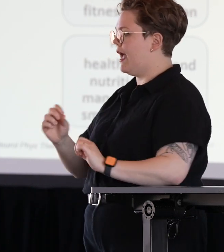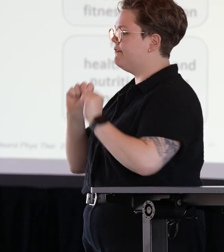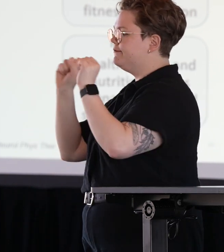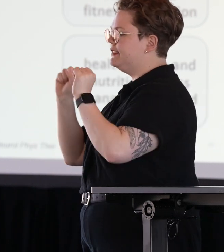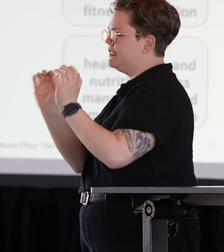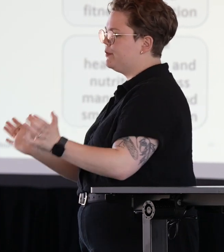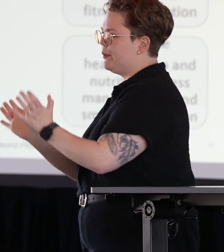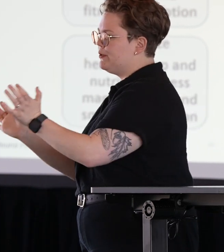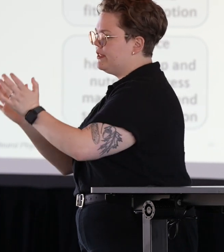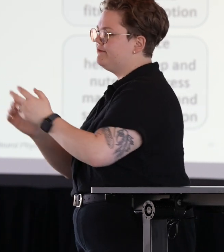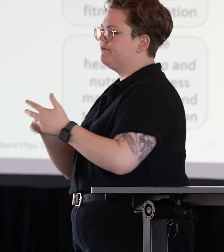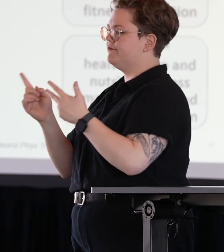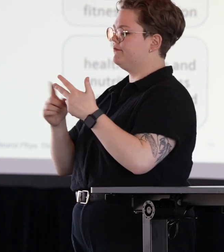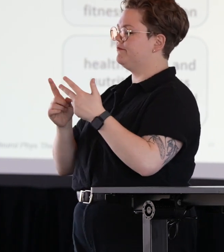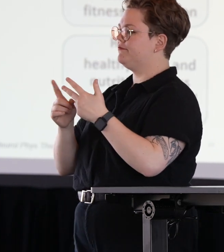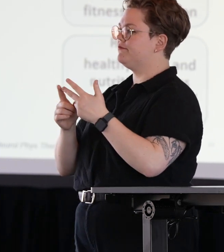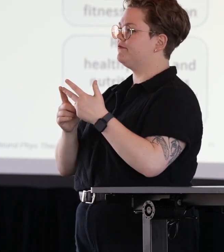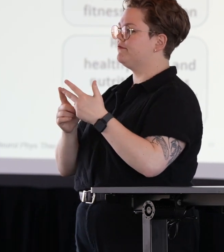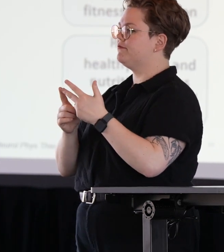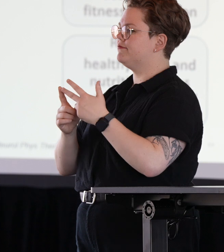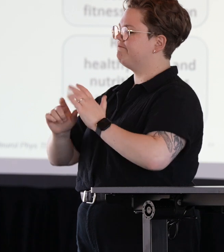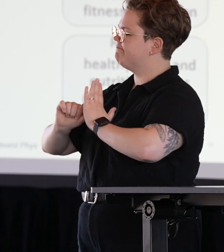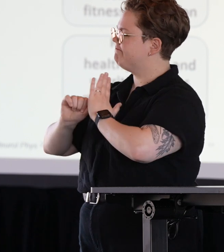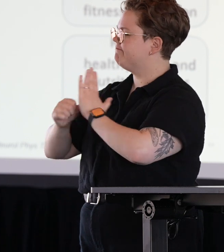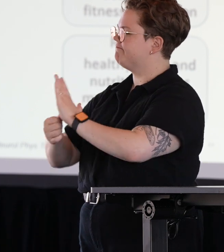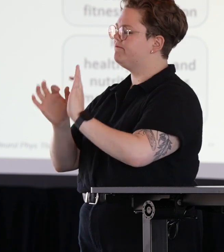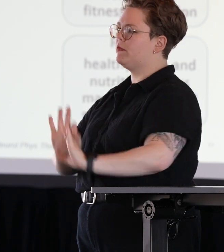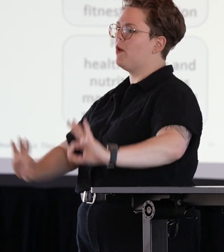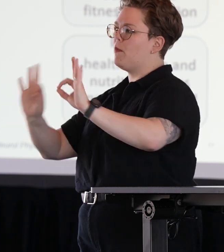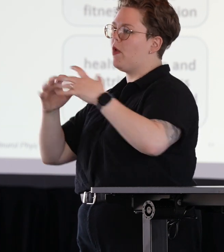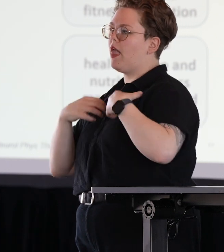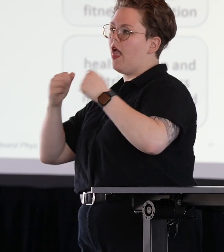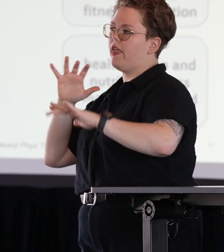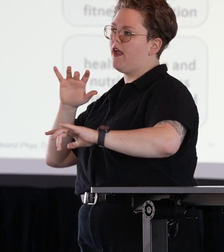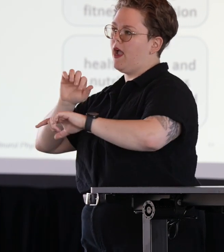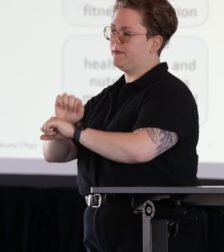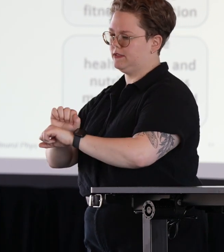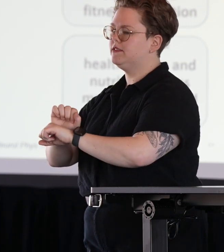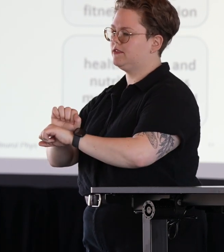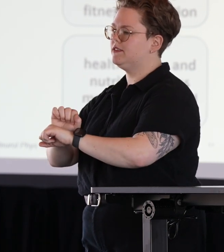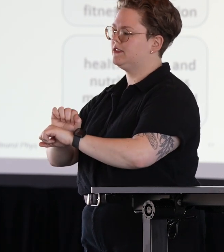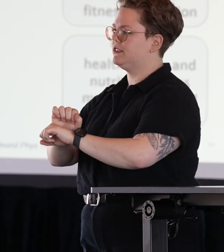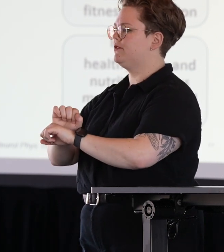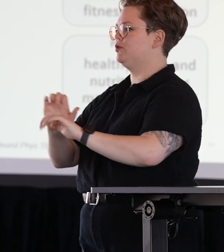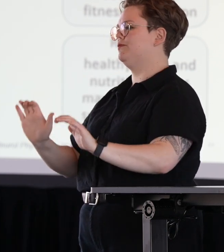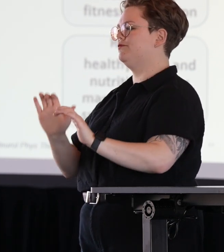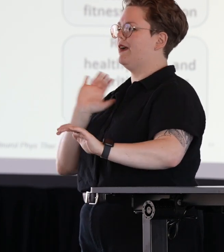finally, that last bucket is that we need to reinforce key healthy habits to really do our primary function of movement